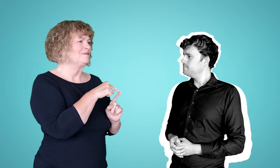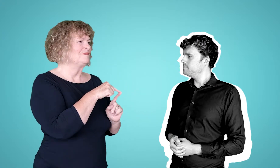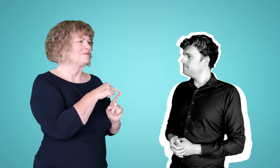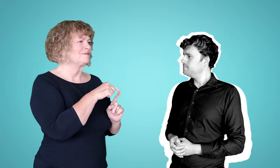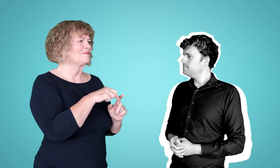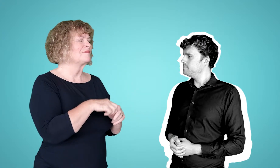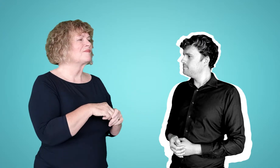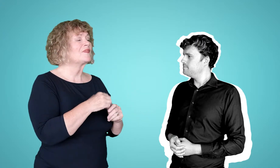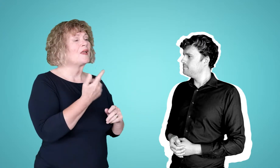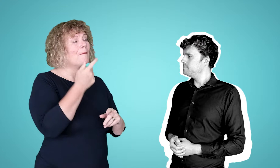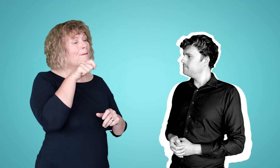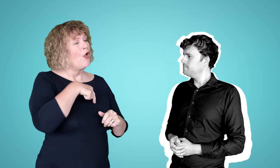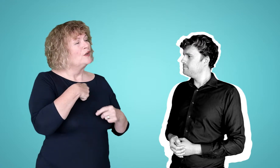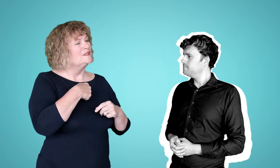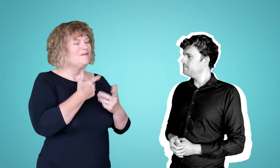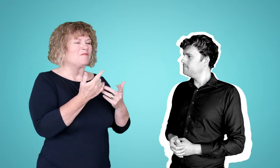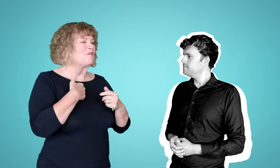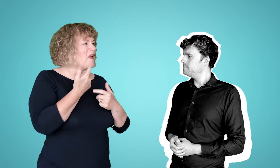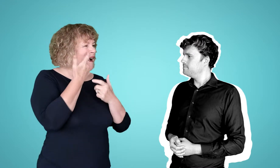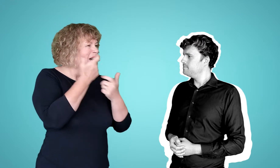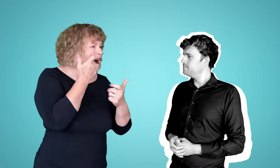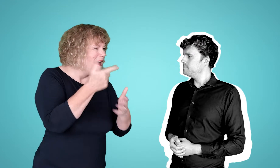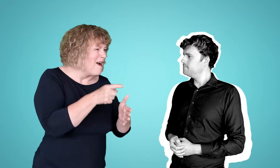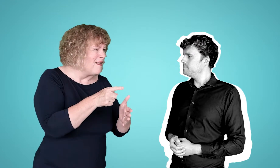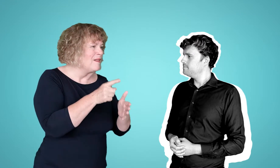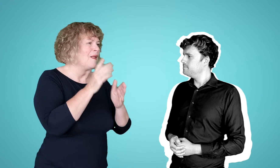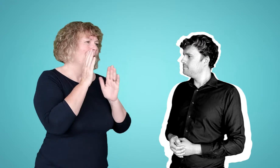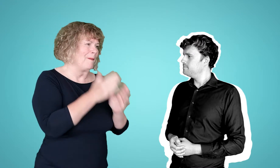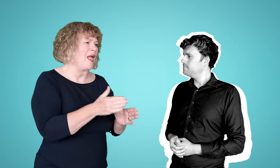The person providing care must make a claim within three months